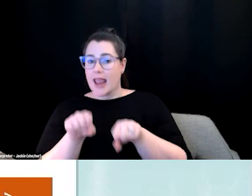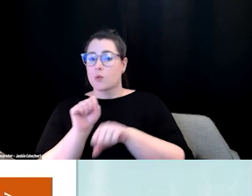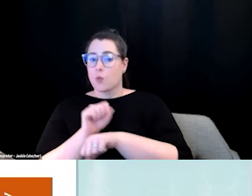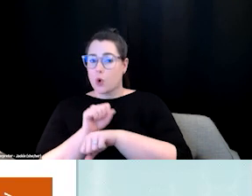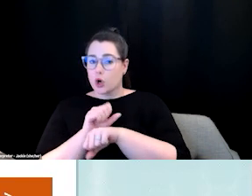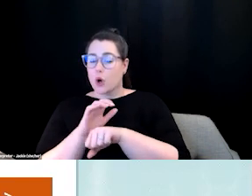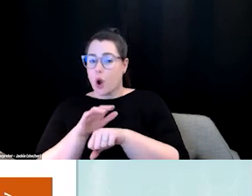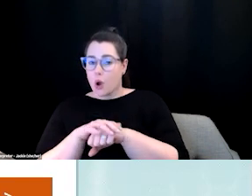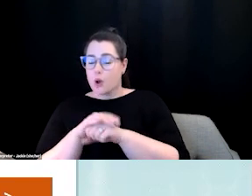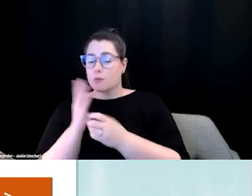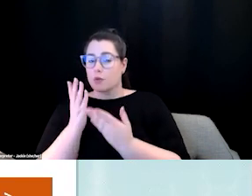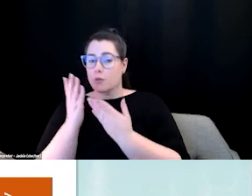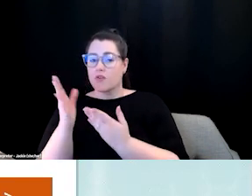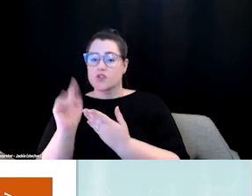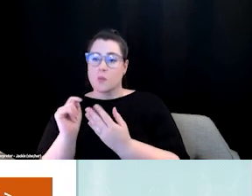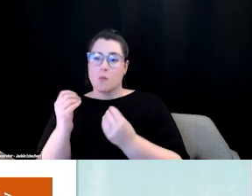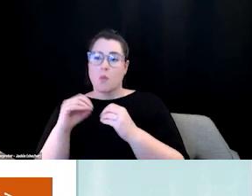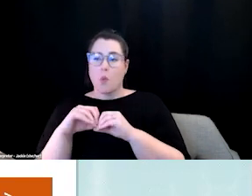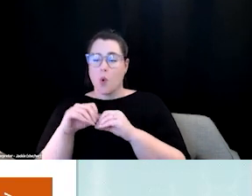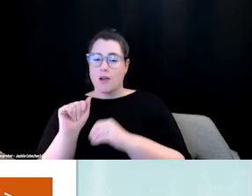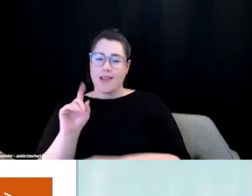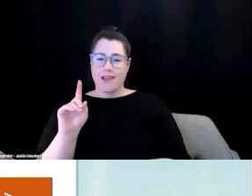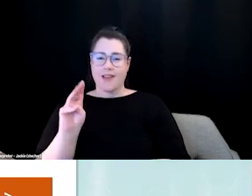They're administrative. They are there to help you with your proposal.